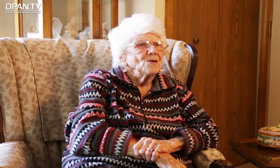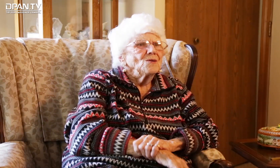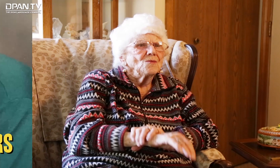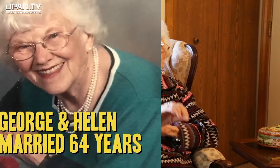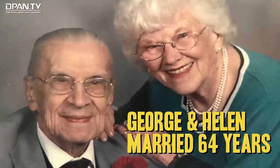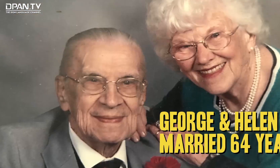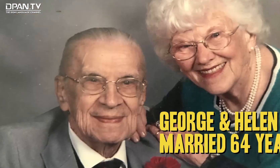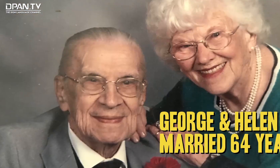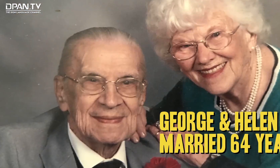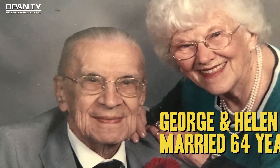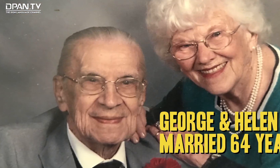It is WONDERFUL.